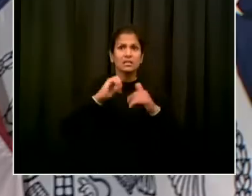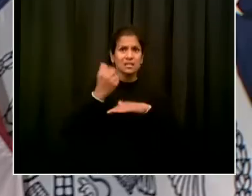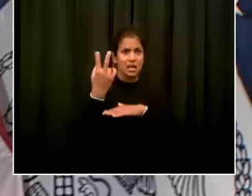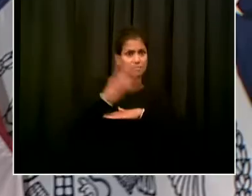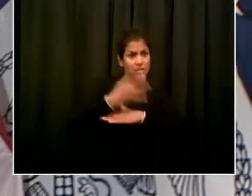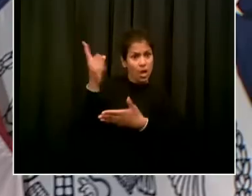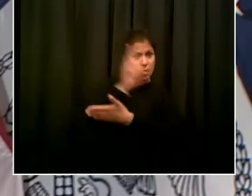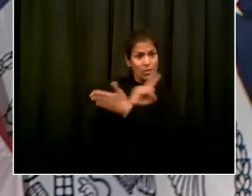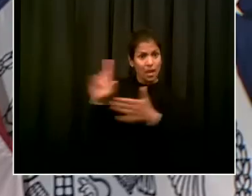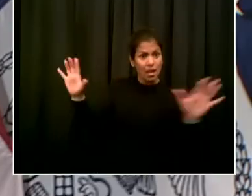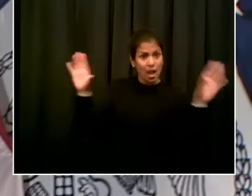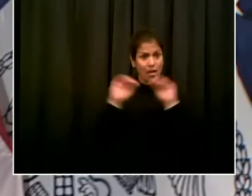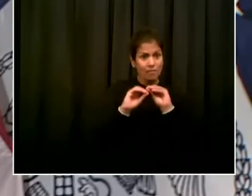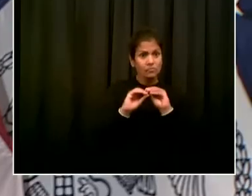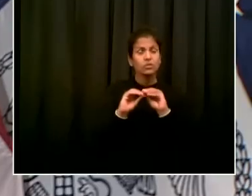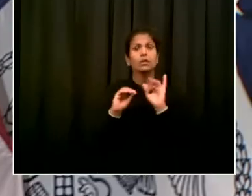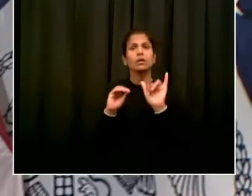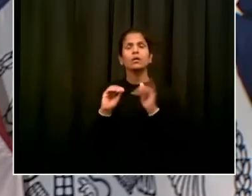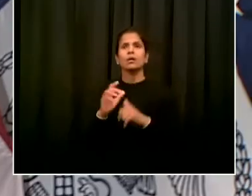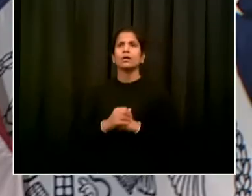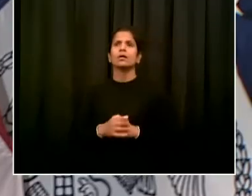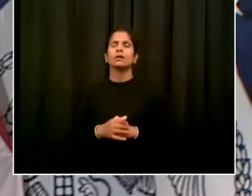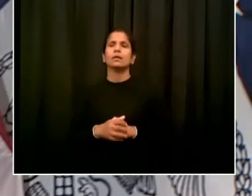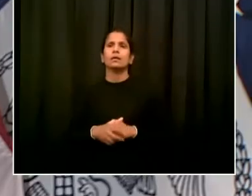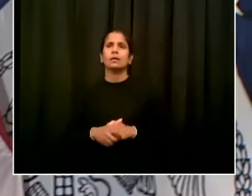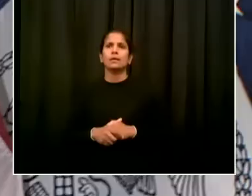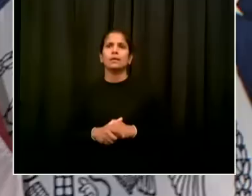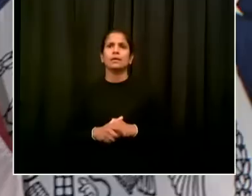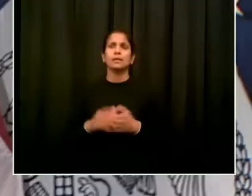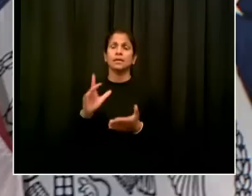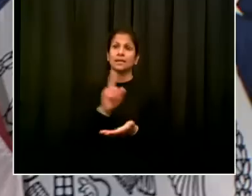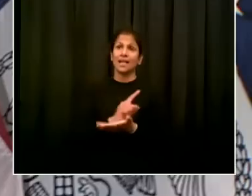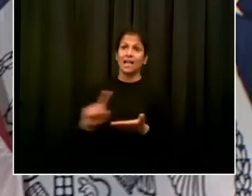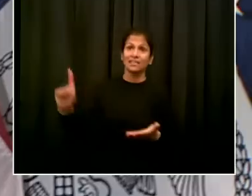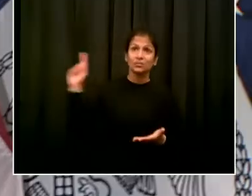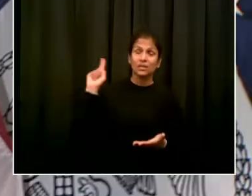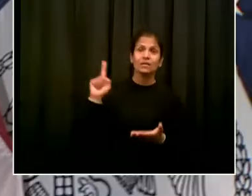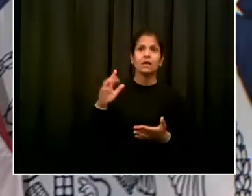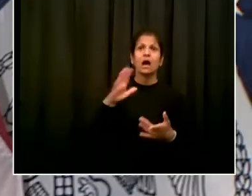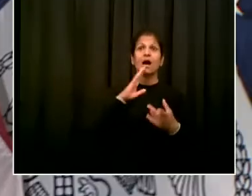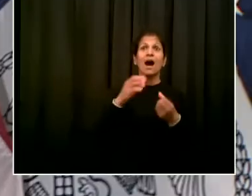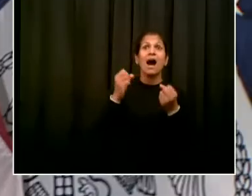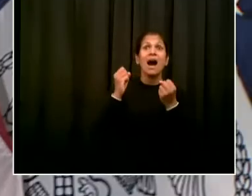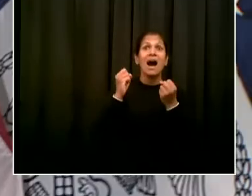INTENSIFIED WE HAVE INTENSIFIED TESTING, LIKE I HAD